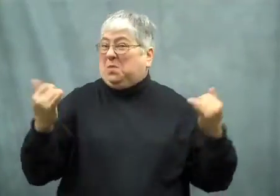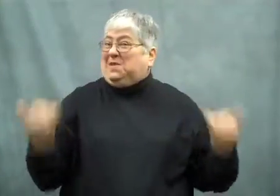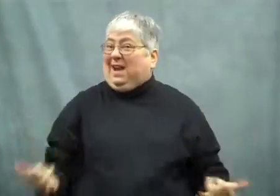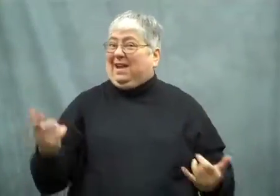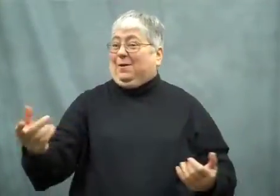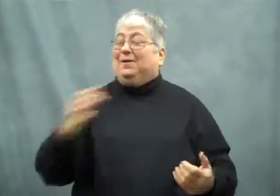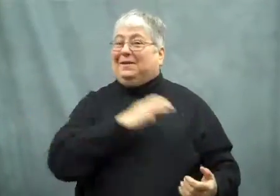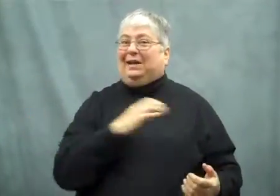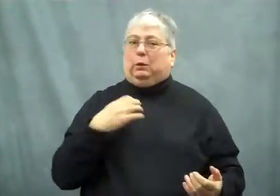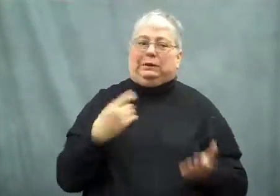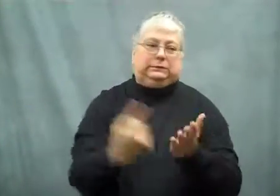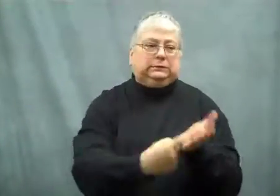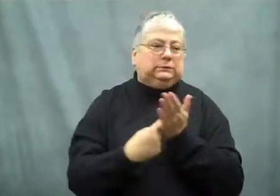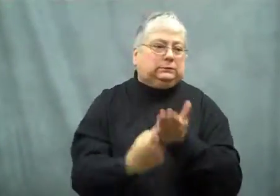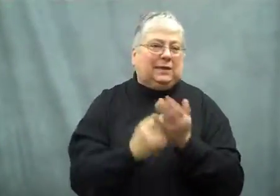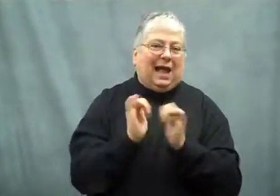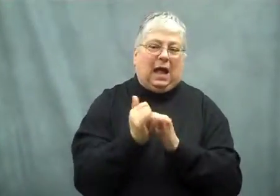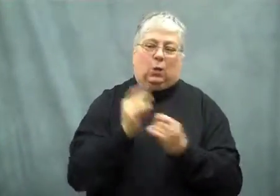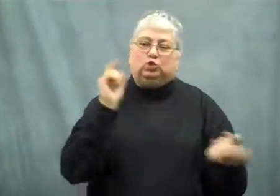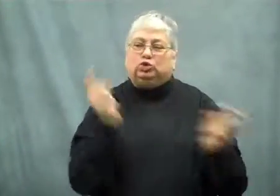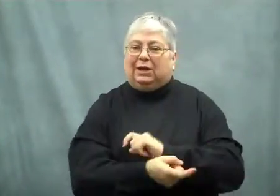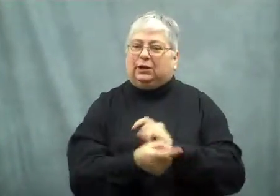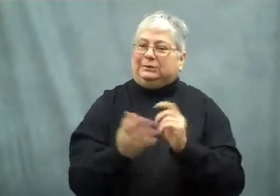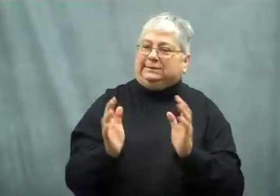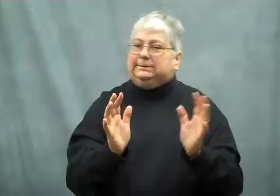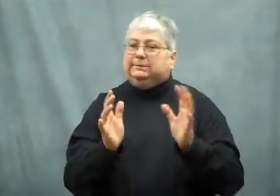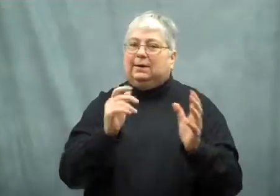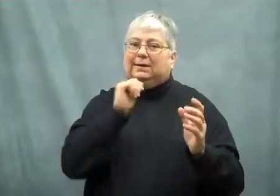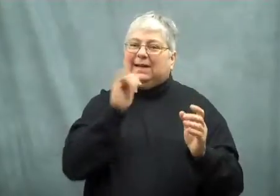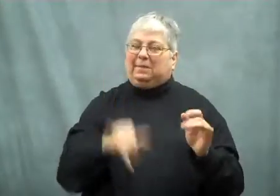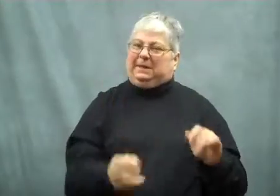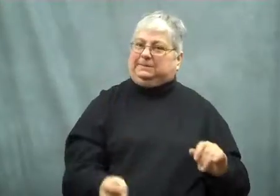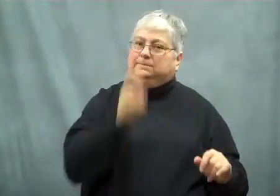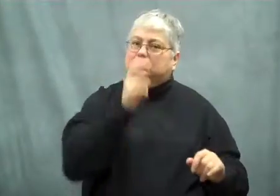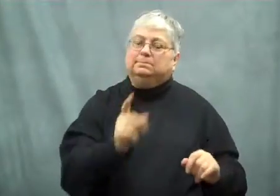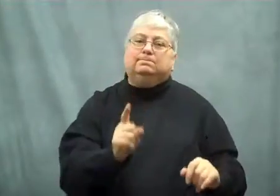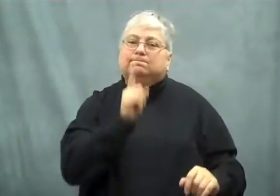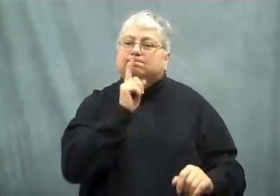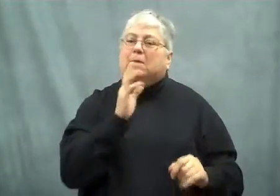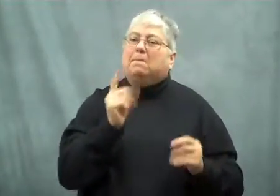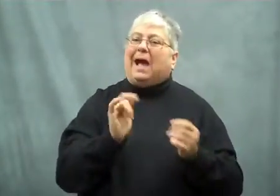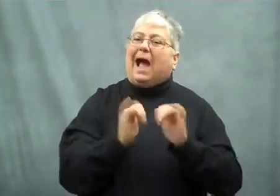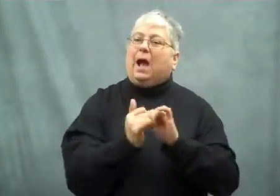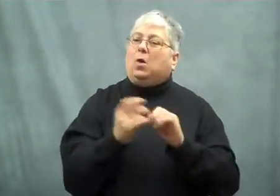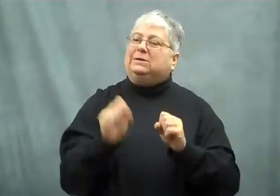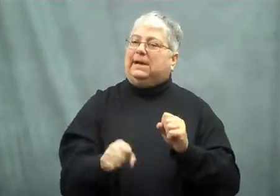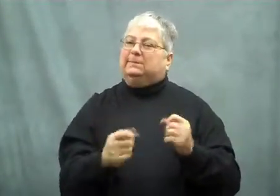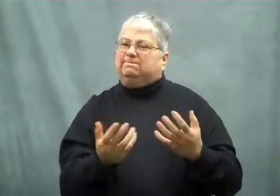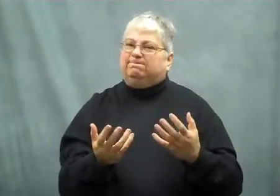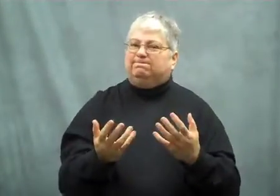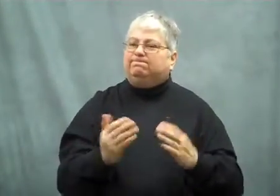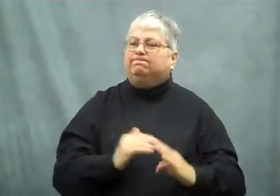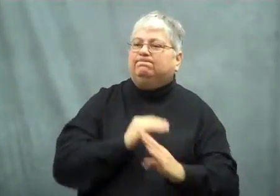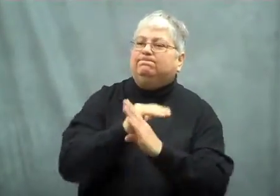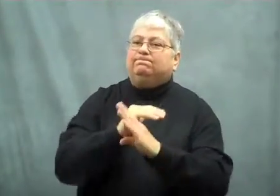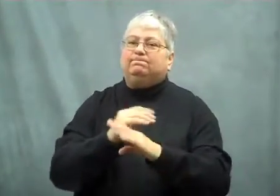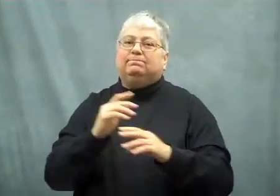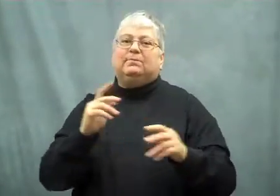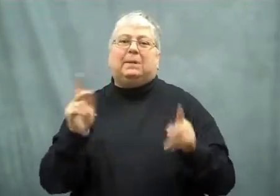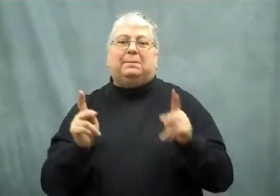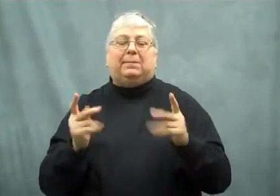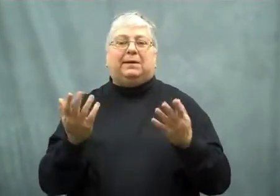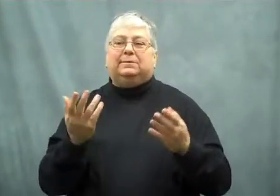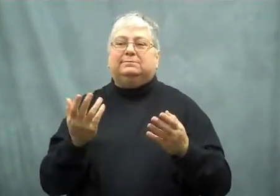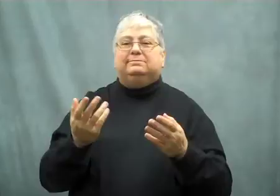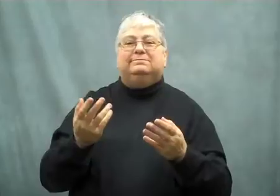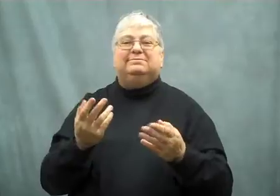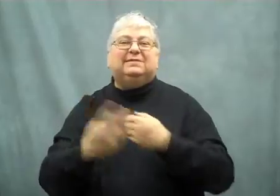Congress is now discussing changes to the law,